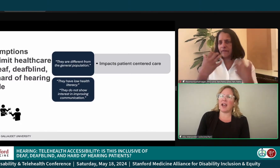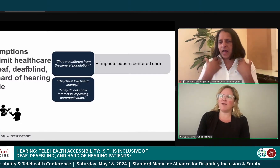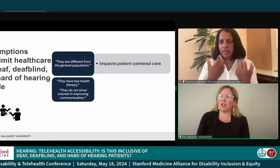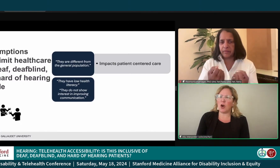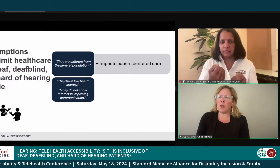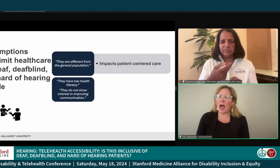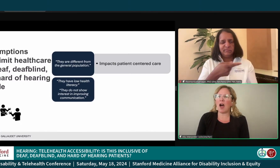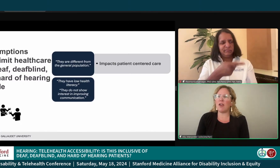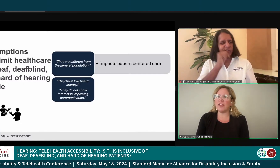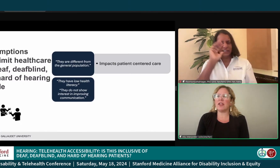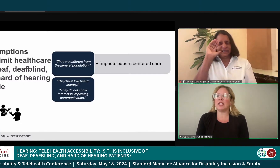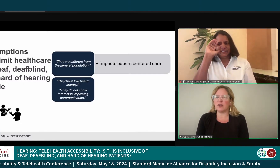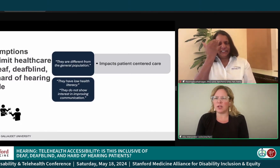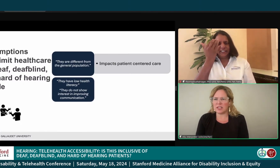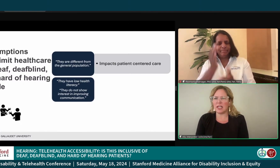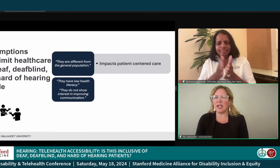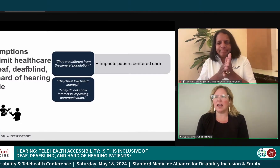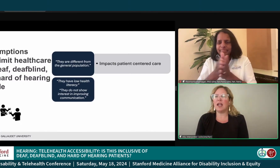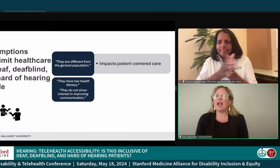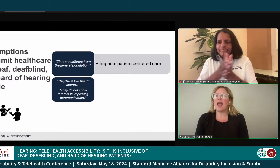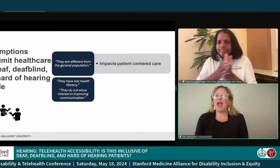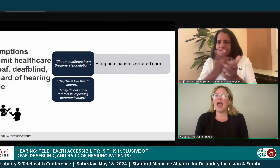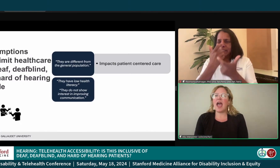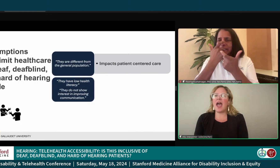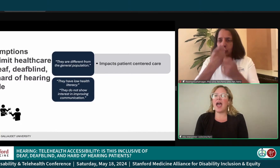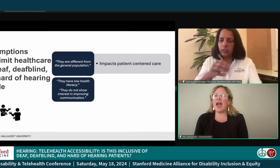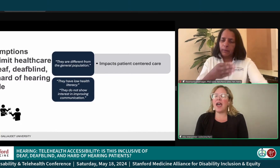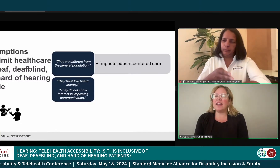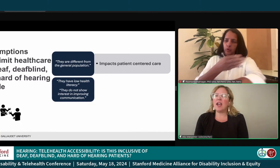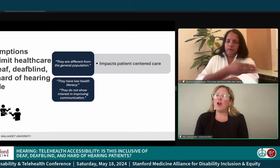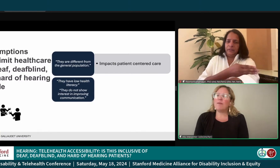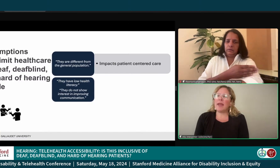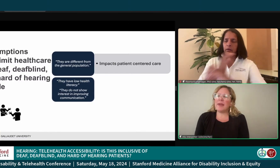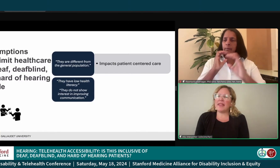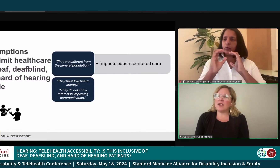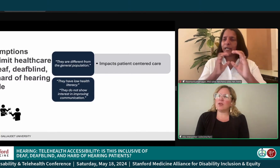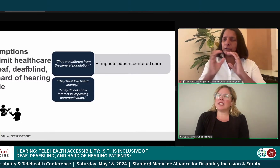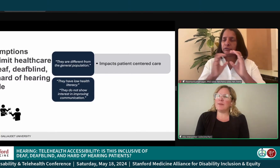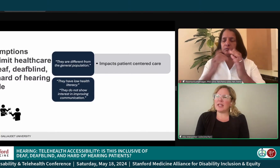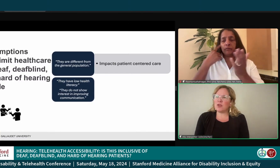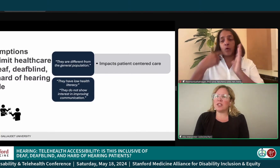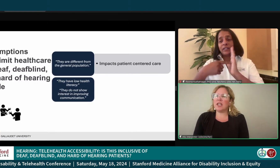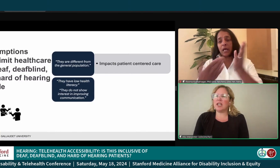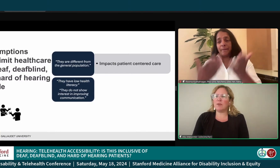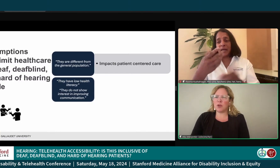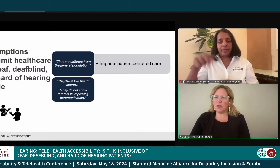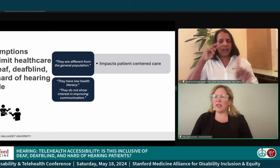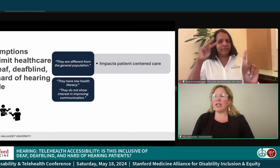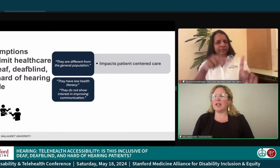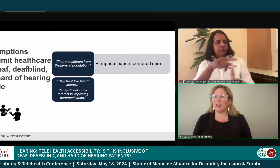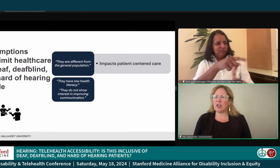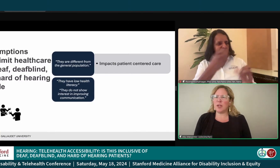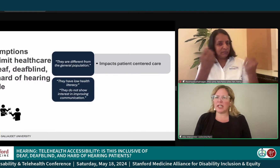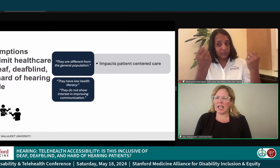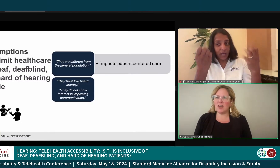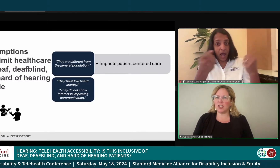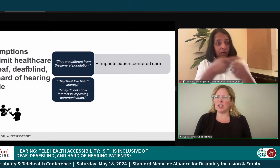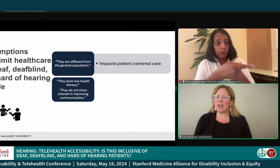have low health literacy. And maybe they don't seem interested in improving the communication.